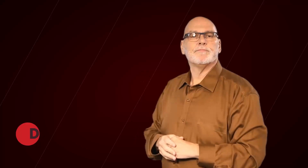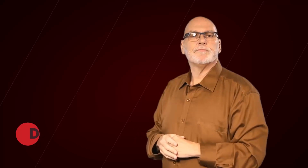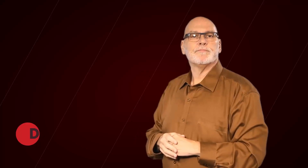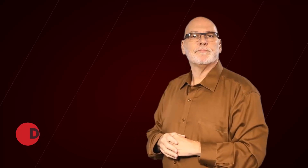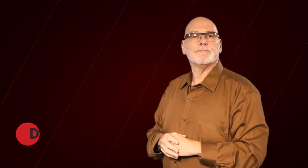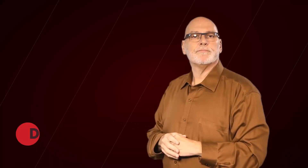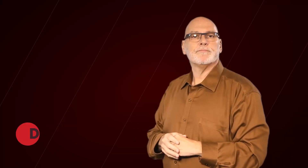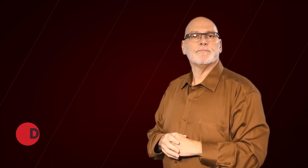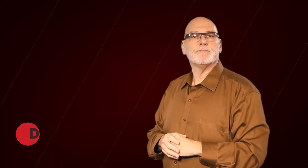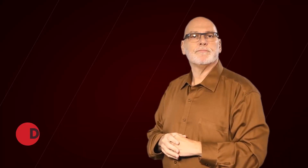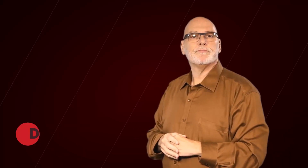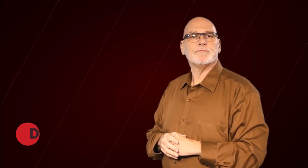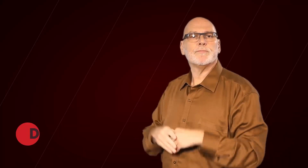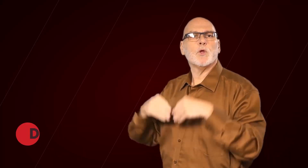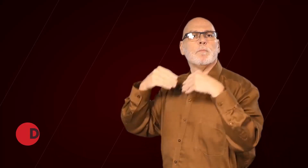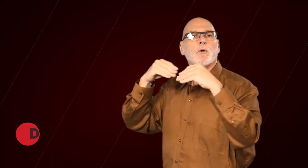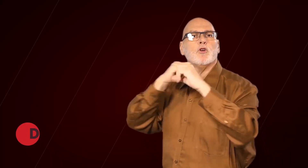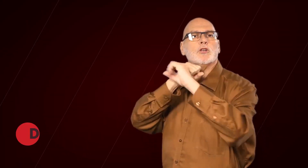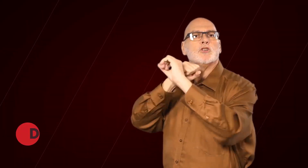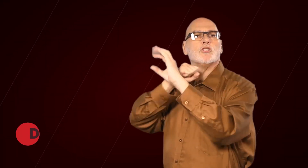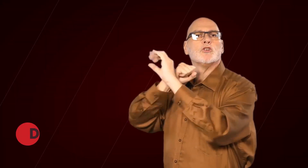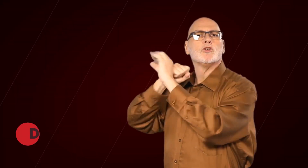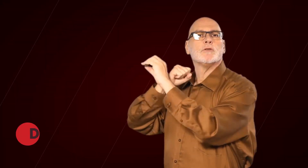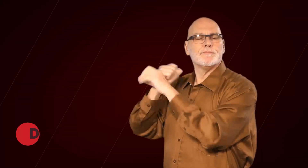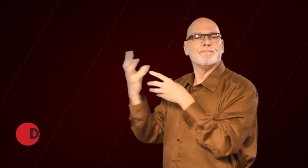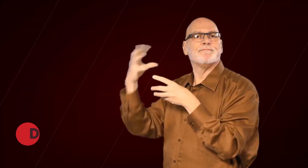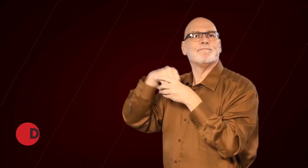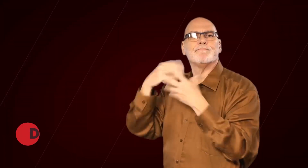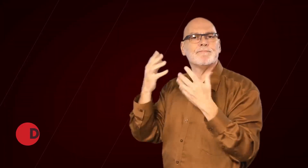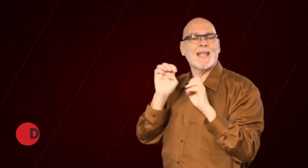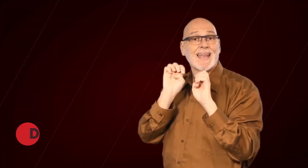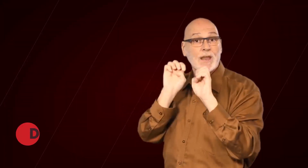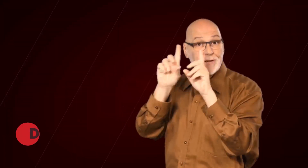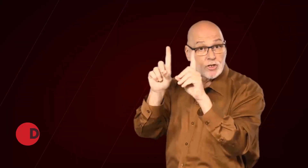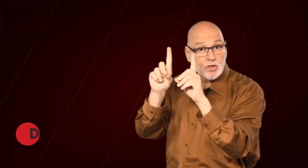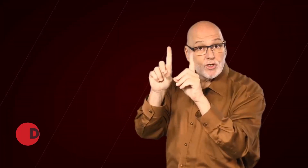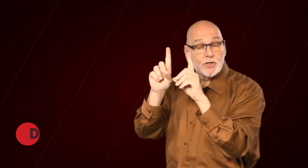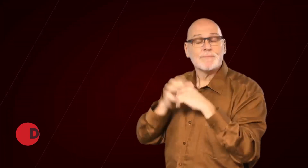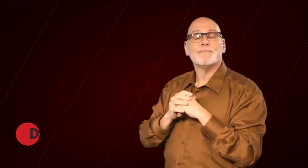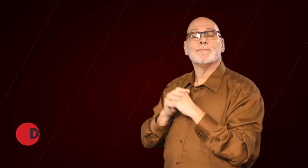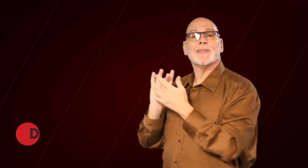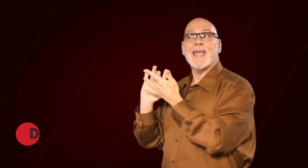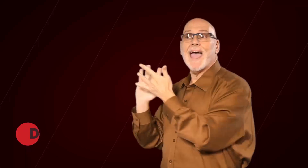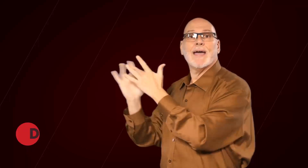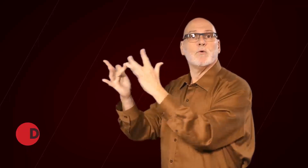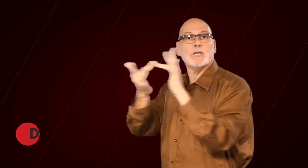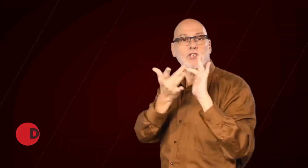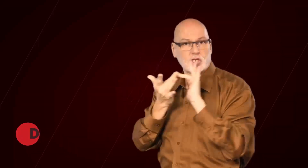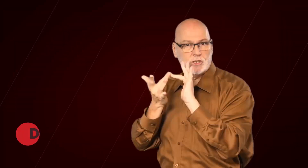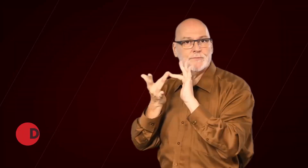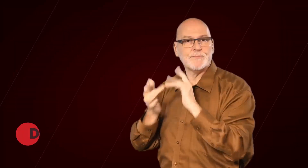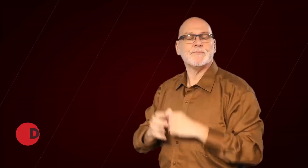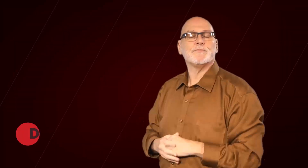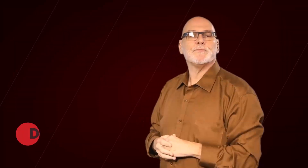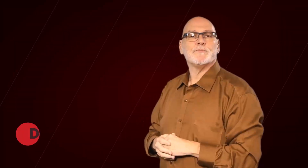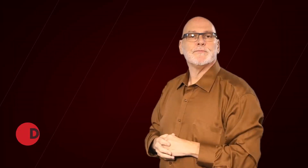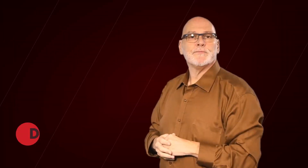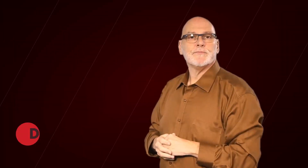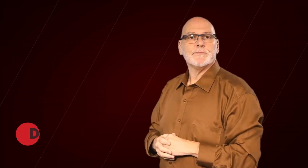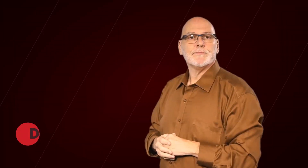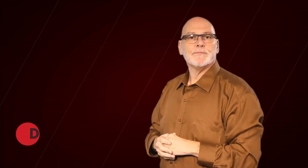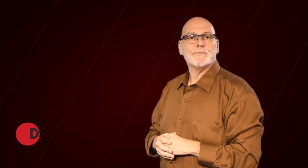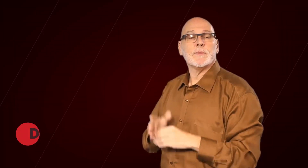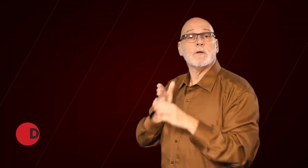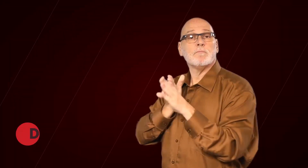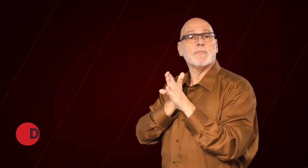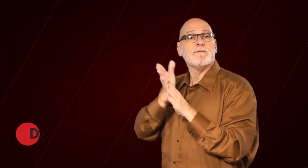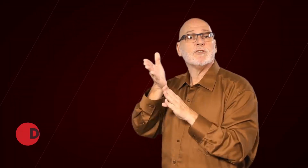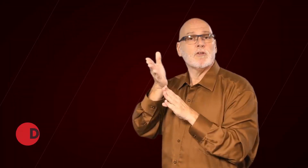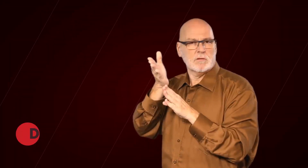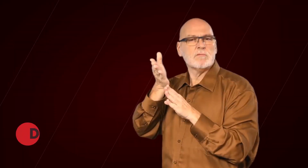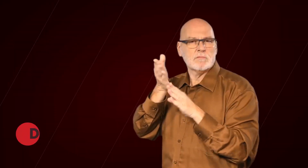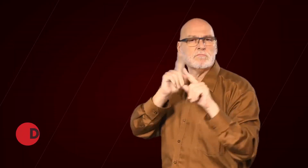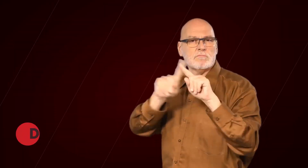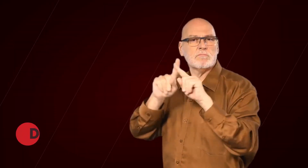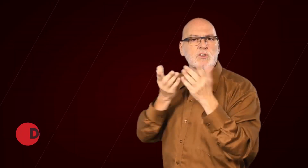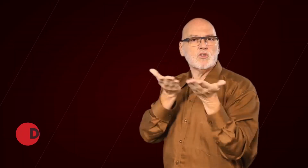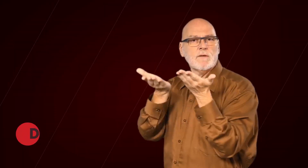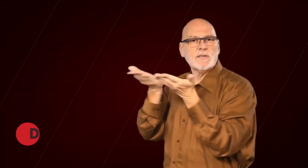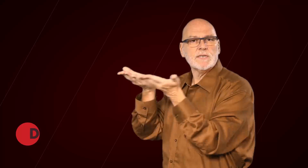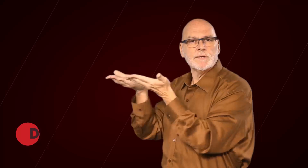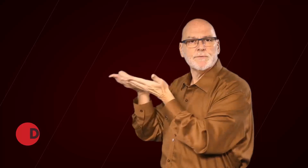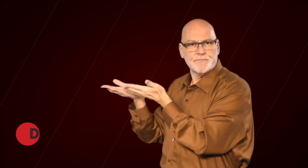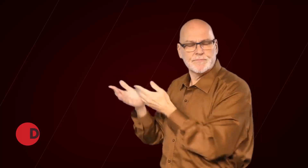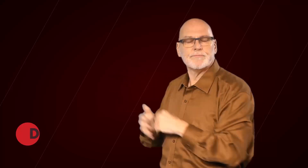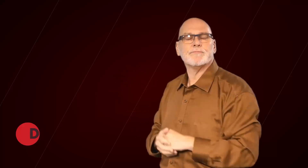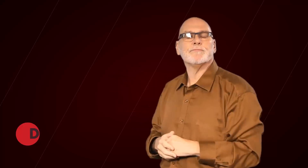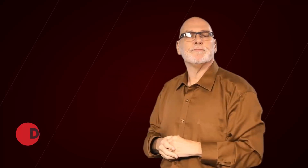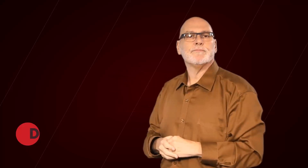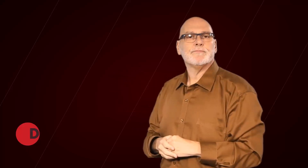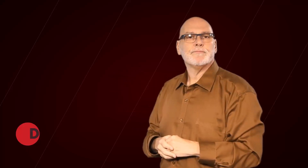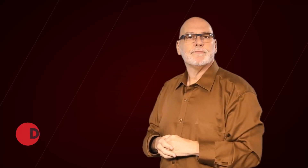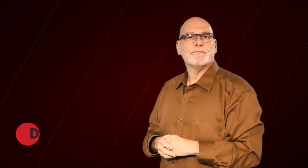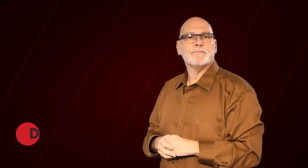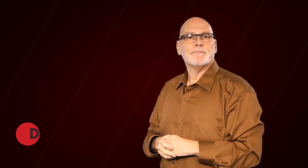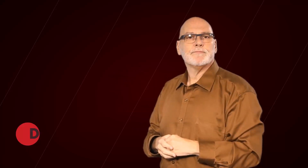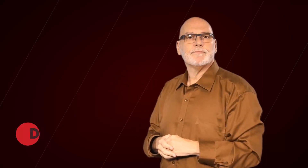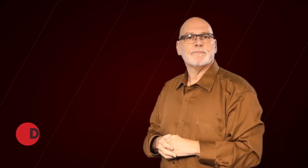Marketing - Education and Outreach, Professional services,